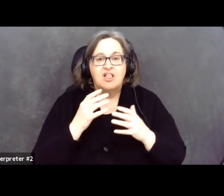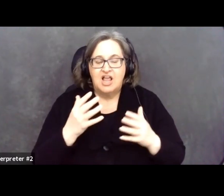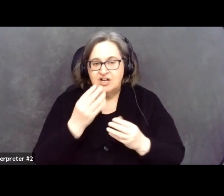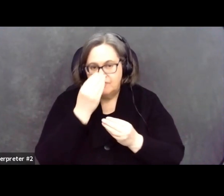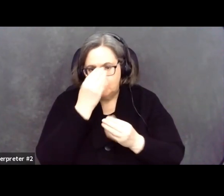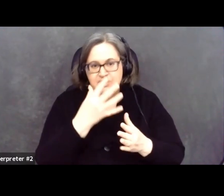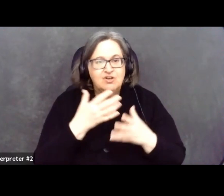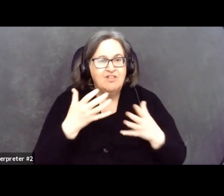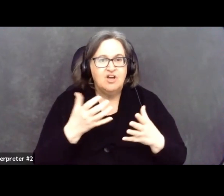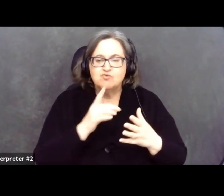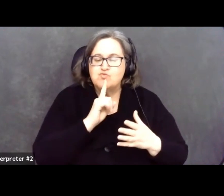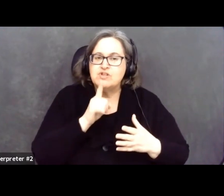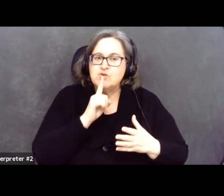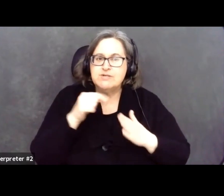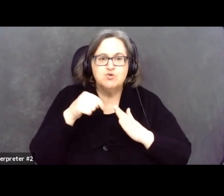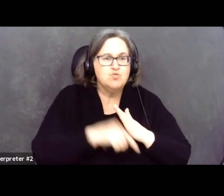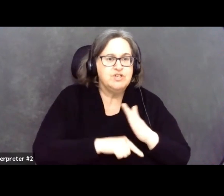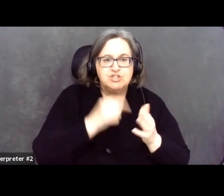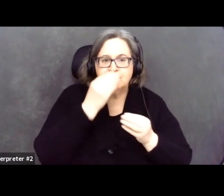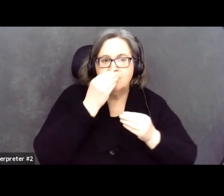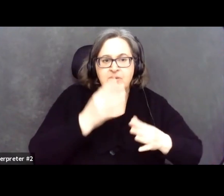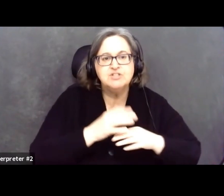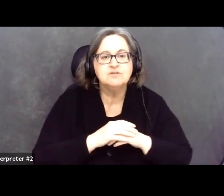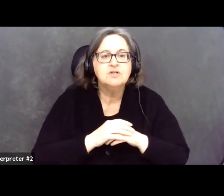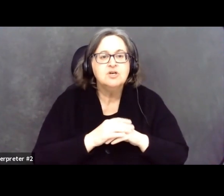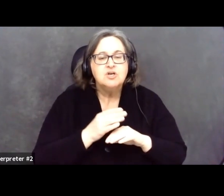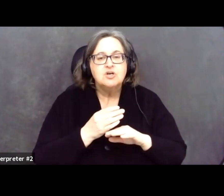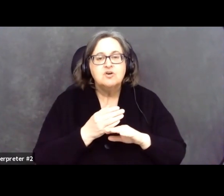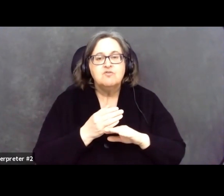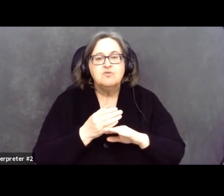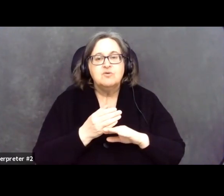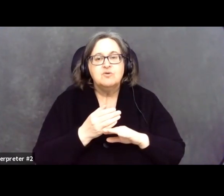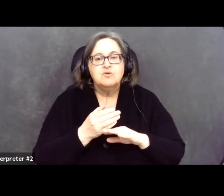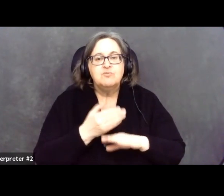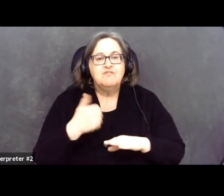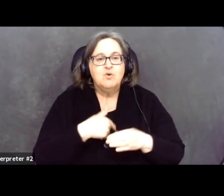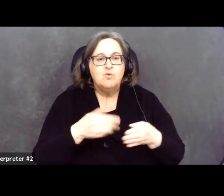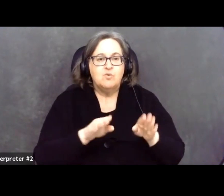a lot of really, really rich stuff. Before we move out of and say good bye,